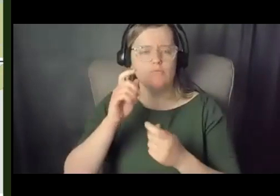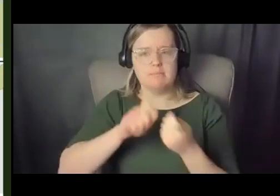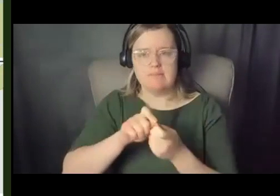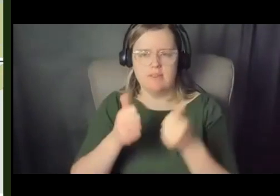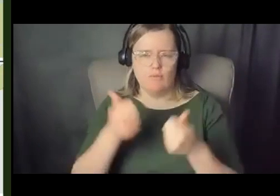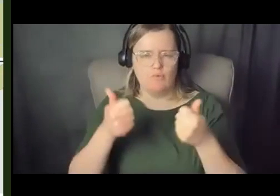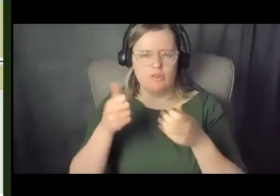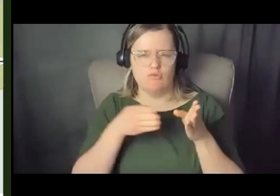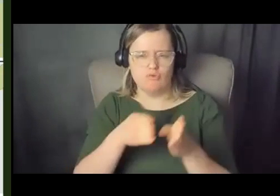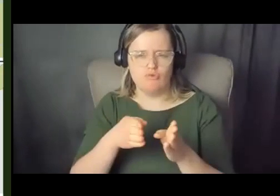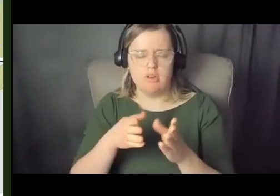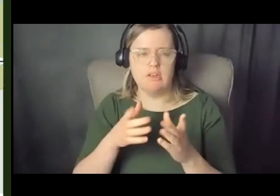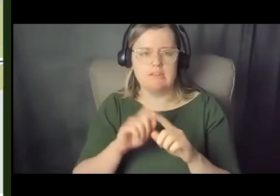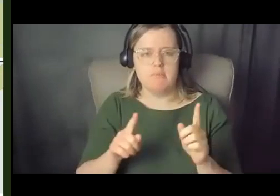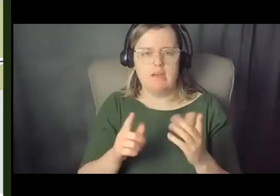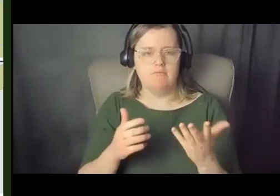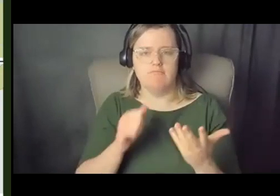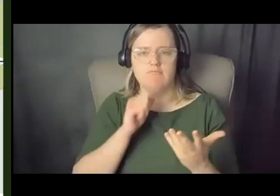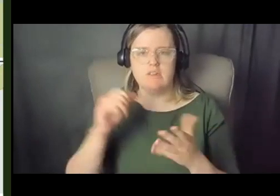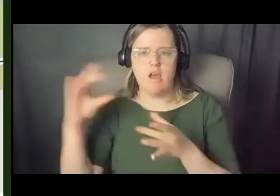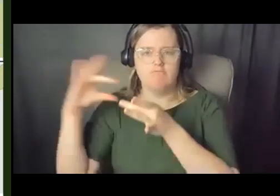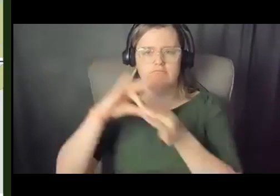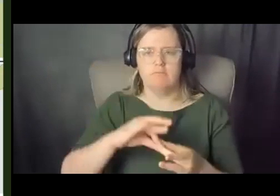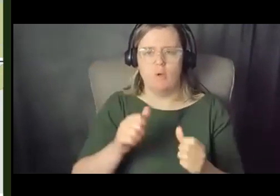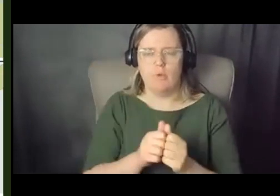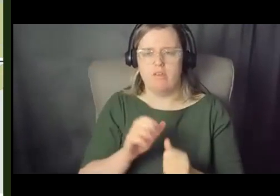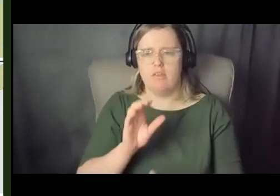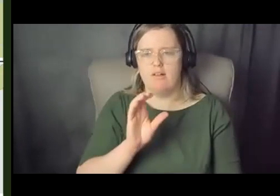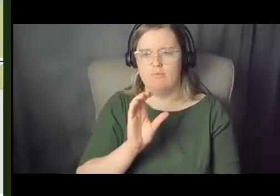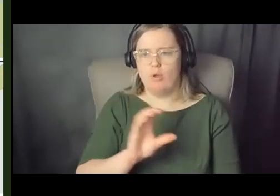is, but since it doesn't come down and connect into Coal Creek